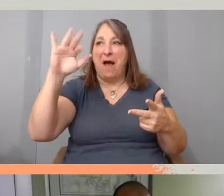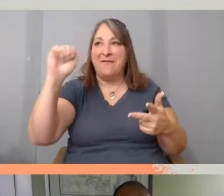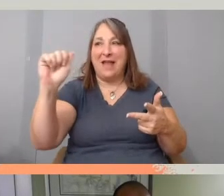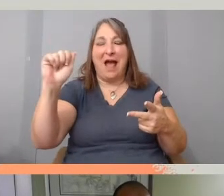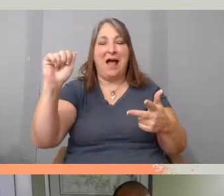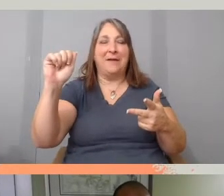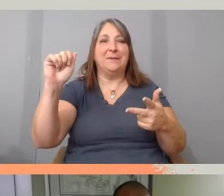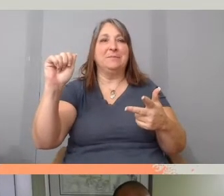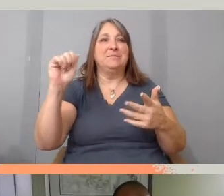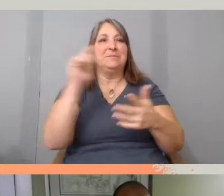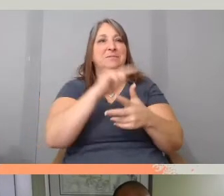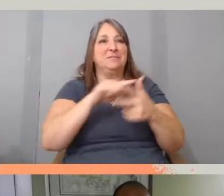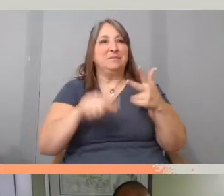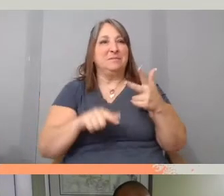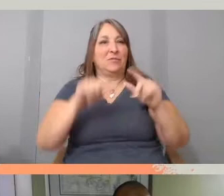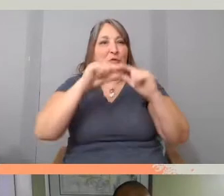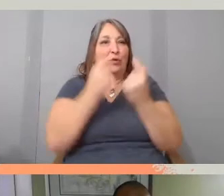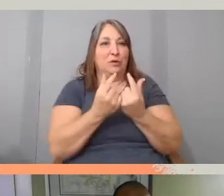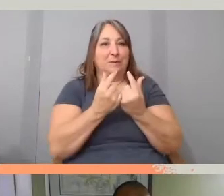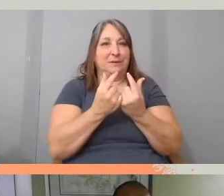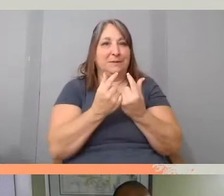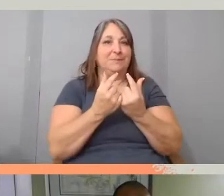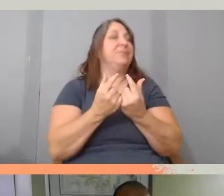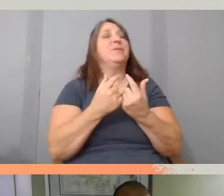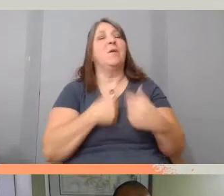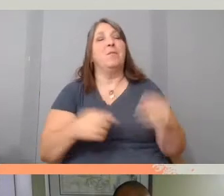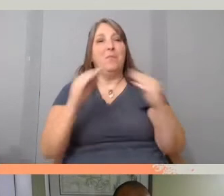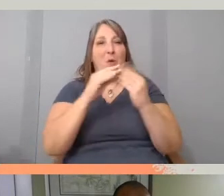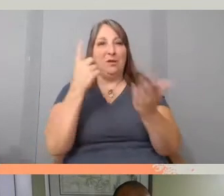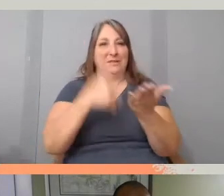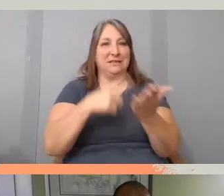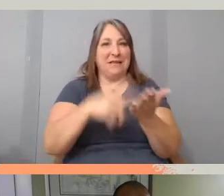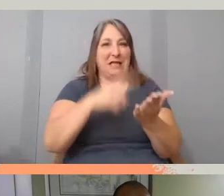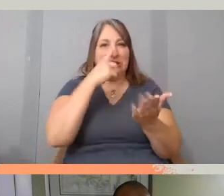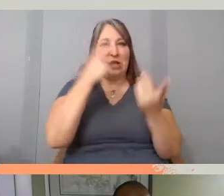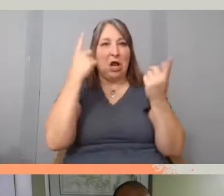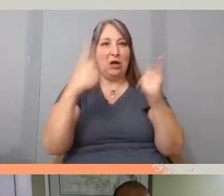as more discussions are occurring about diversity